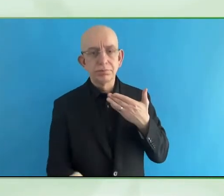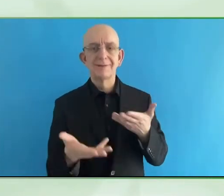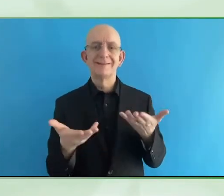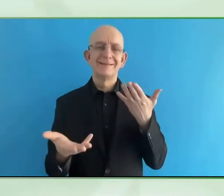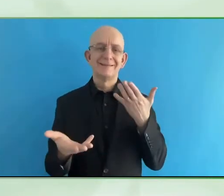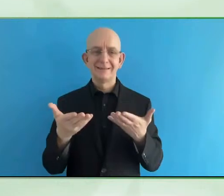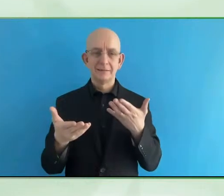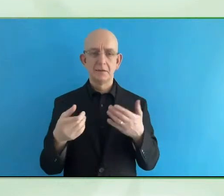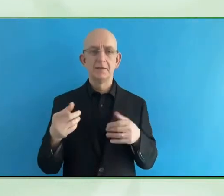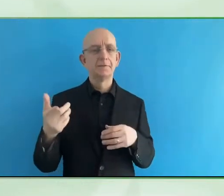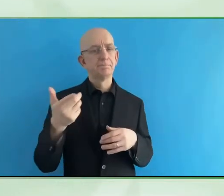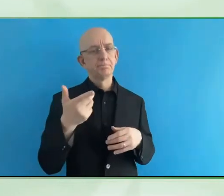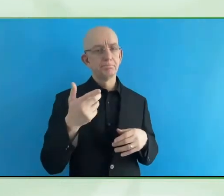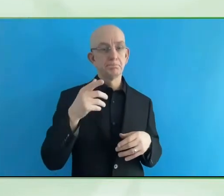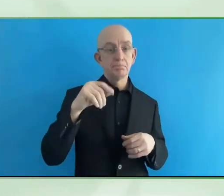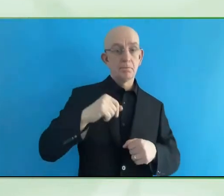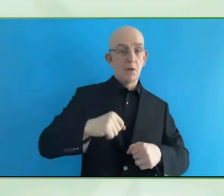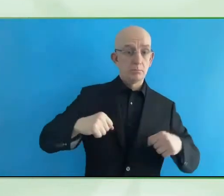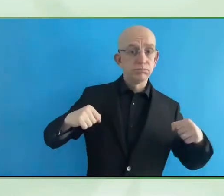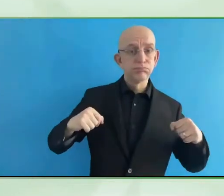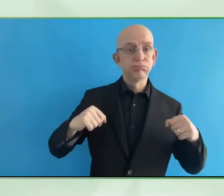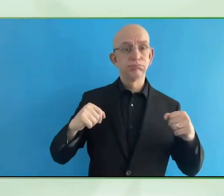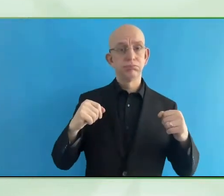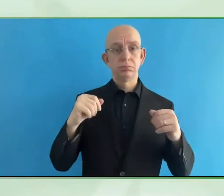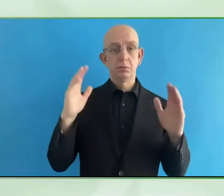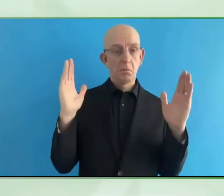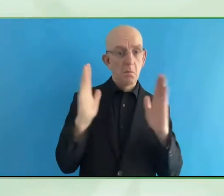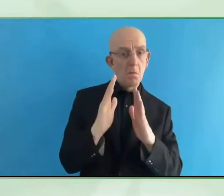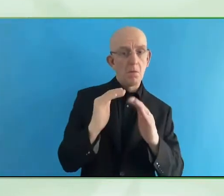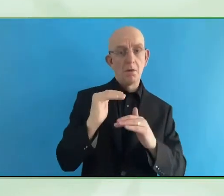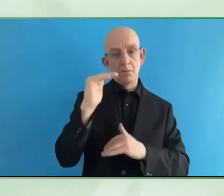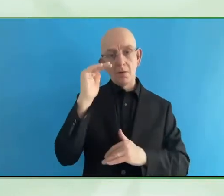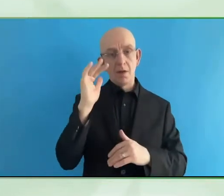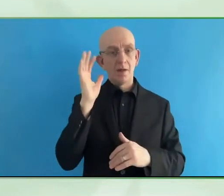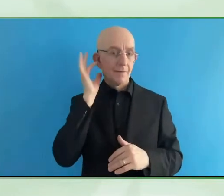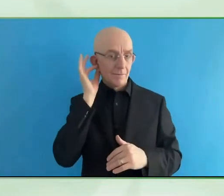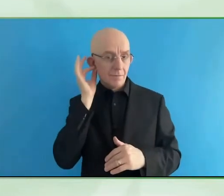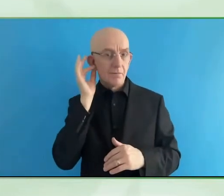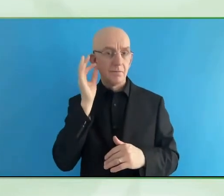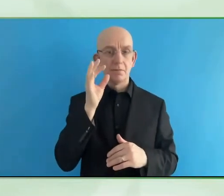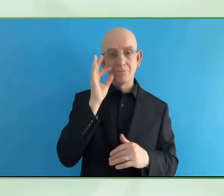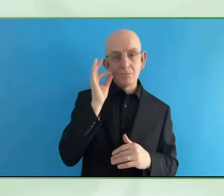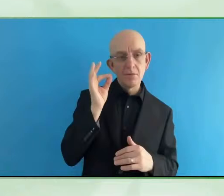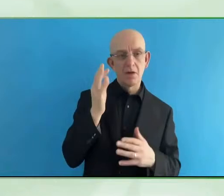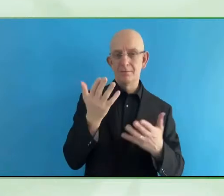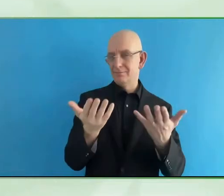So, the minimum needs to be the minimum.